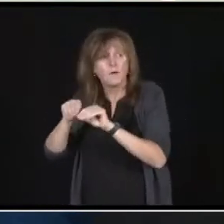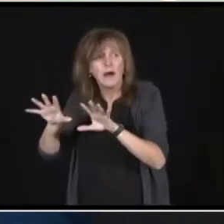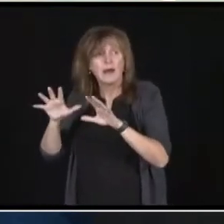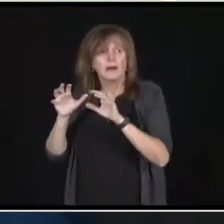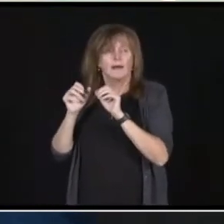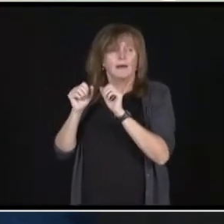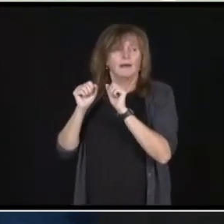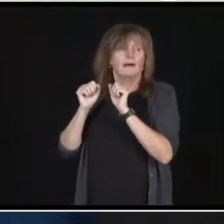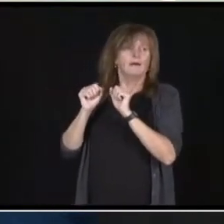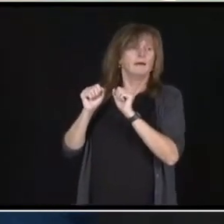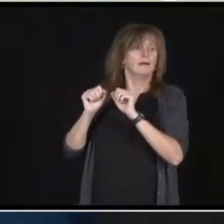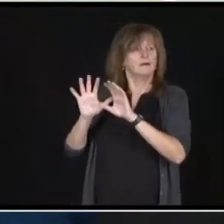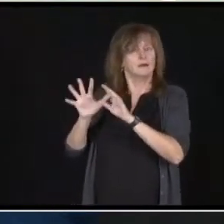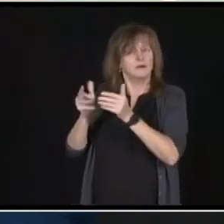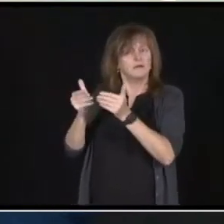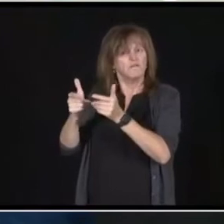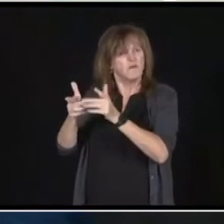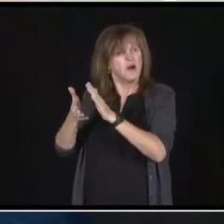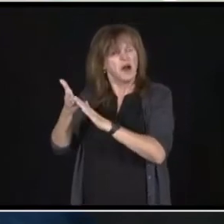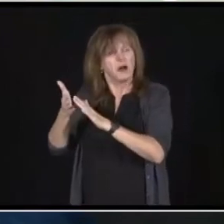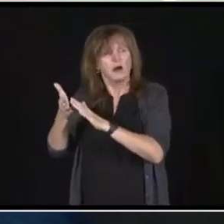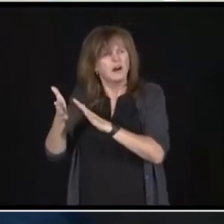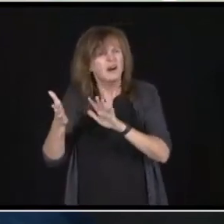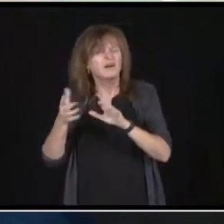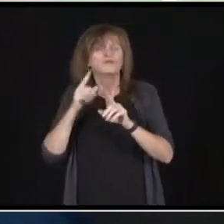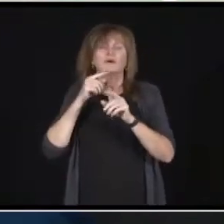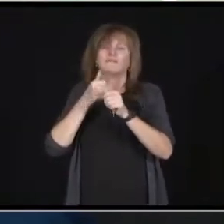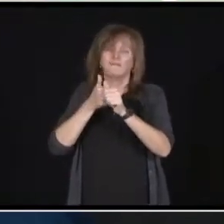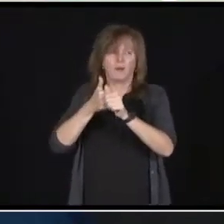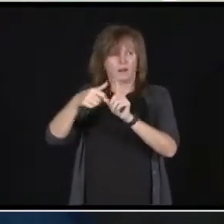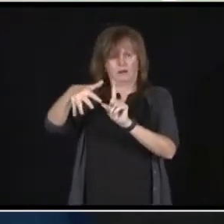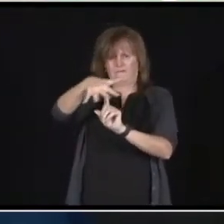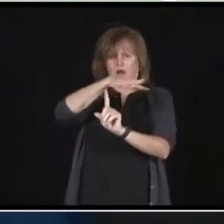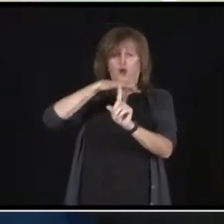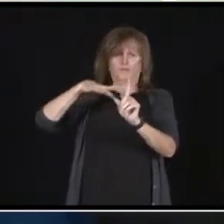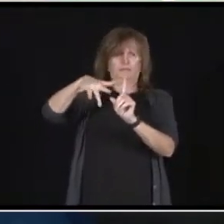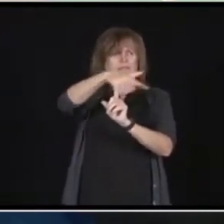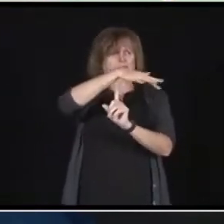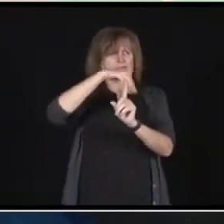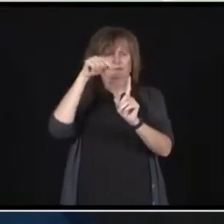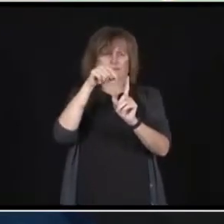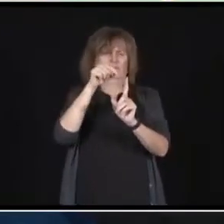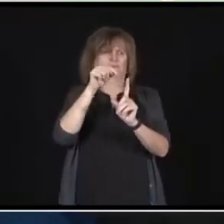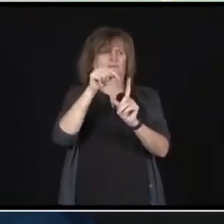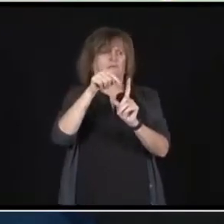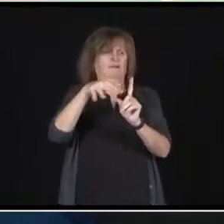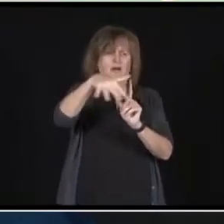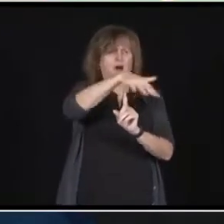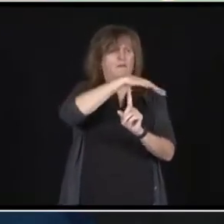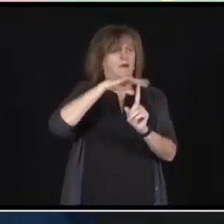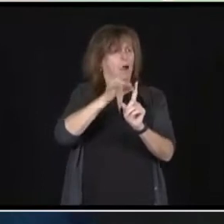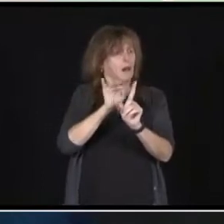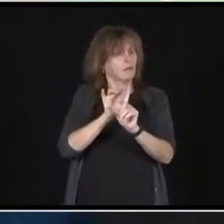But it is not like I can say just because your gym did not have an outbreak, there is no problem.